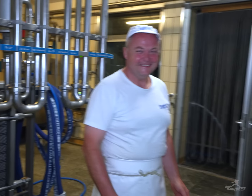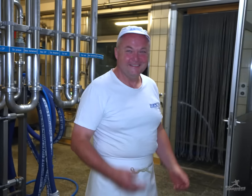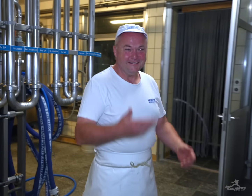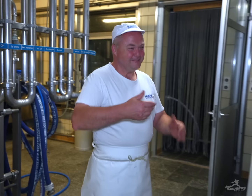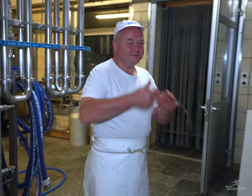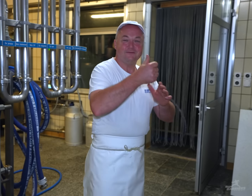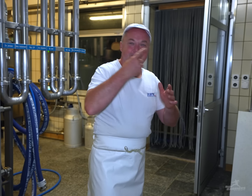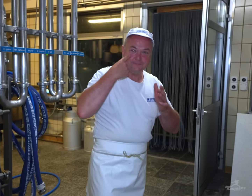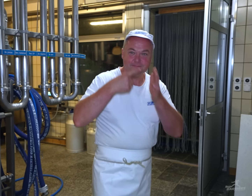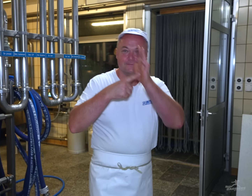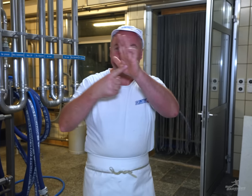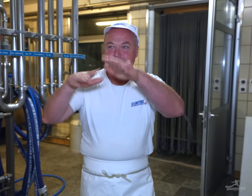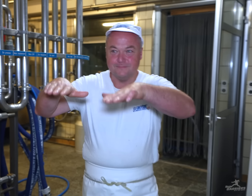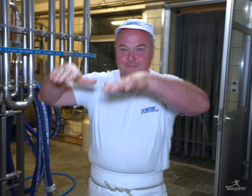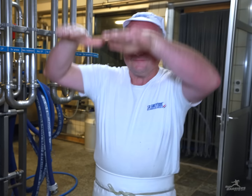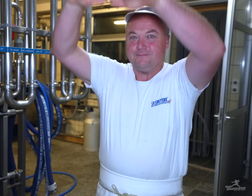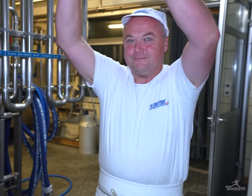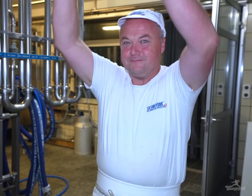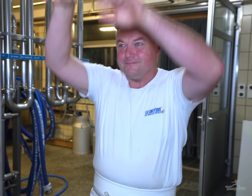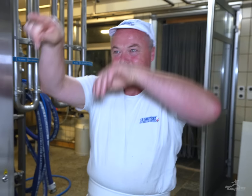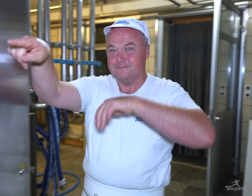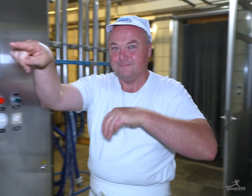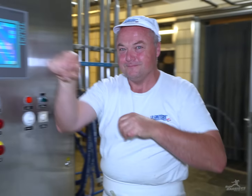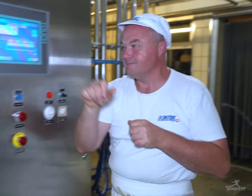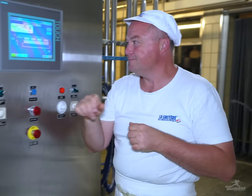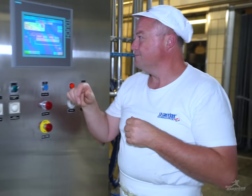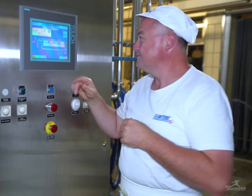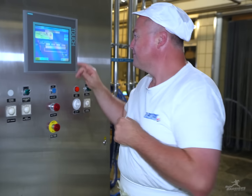Yes, let me lift the metal lid for you, over there.